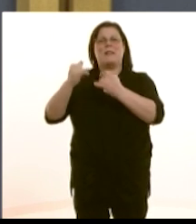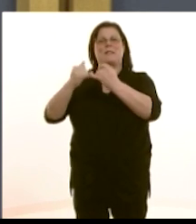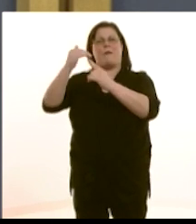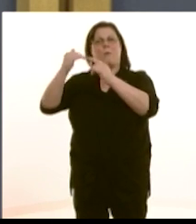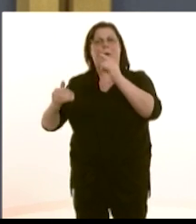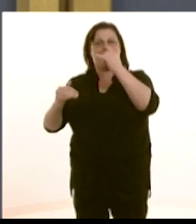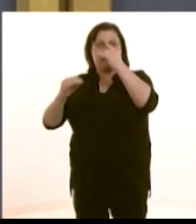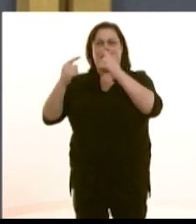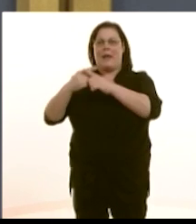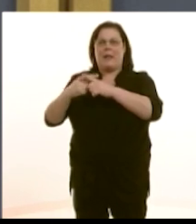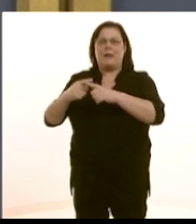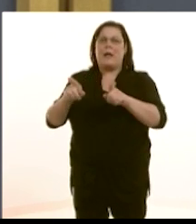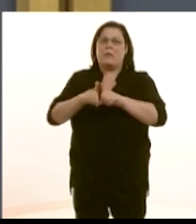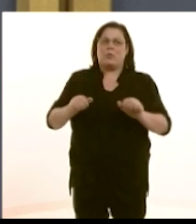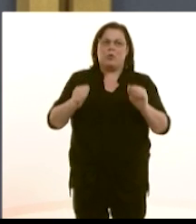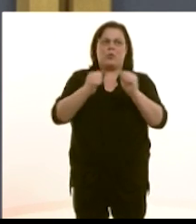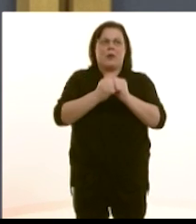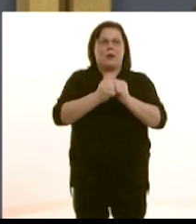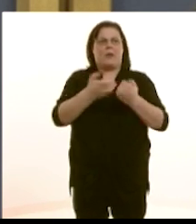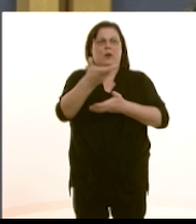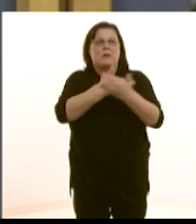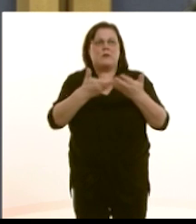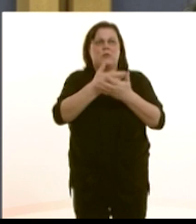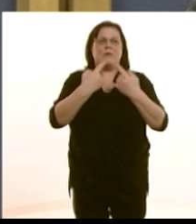would you agree with me that the consultation announced by the Minister this morning on